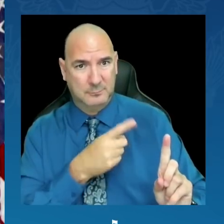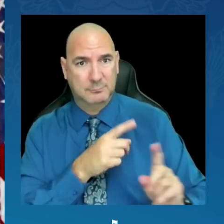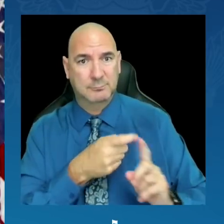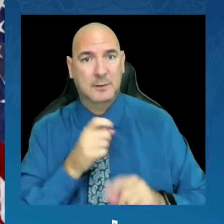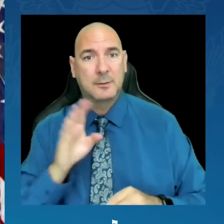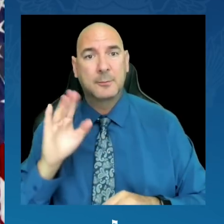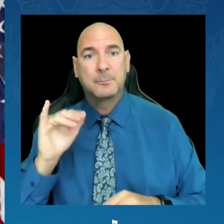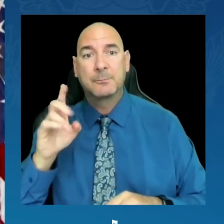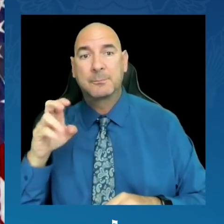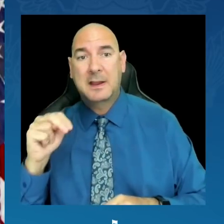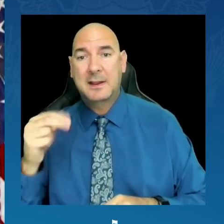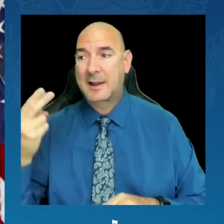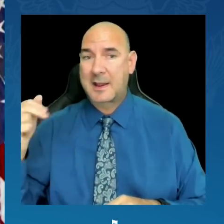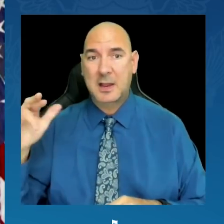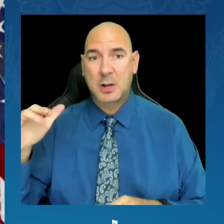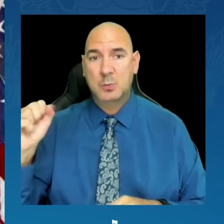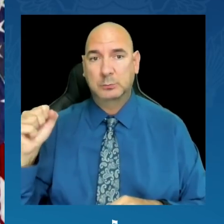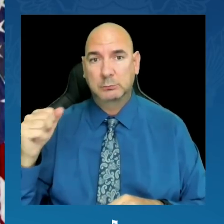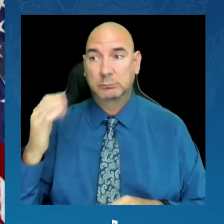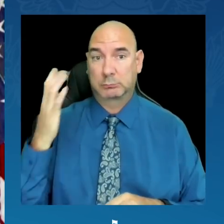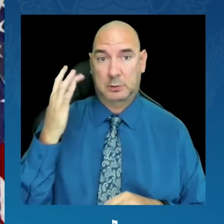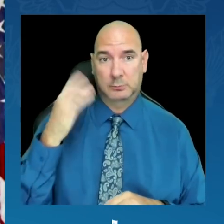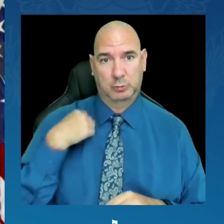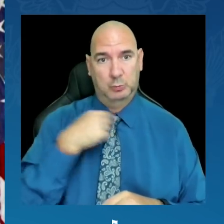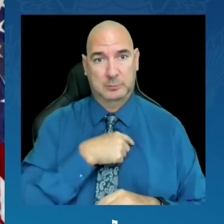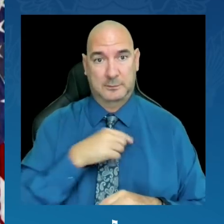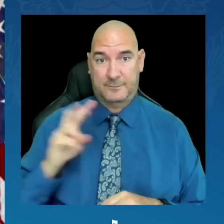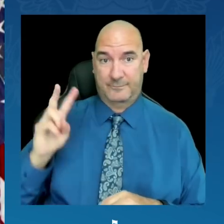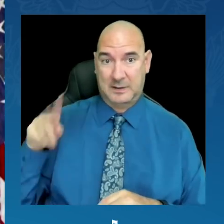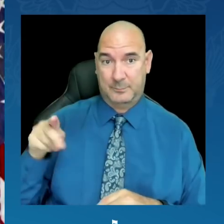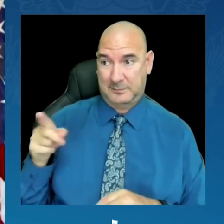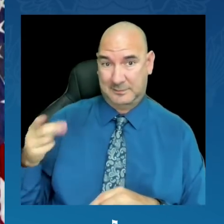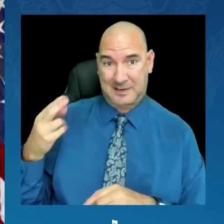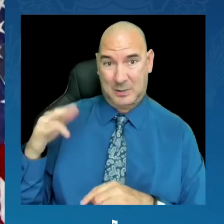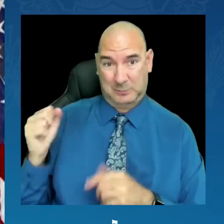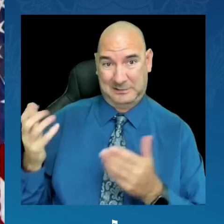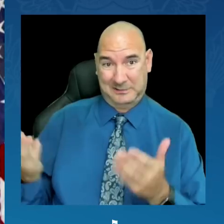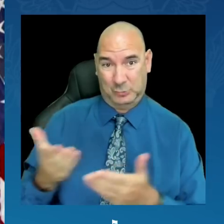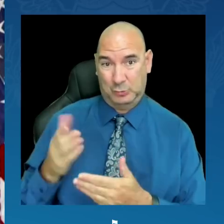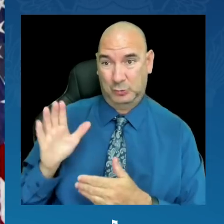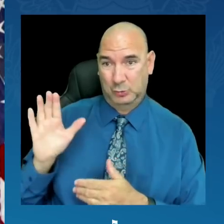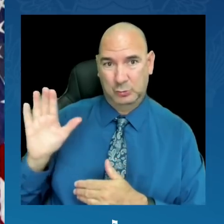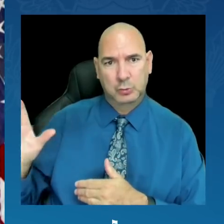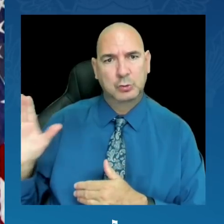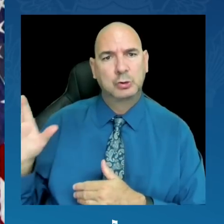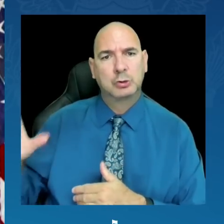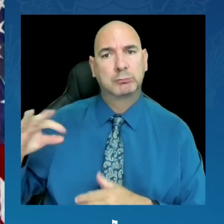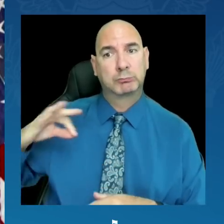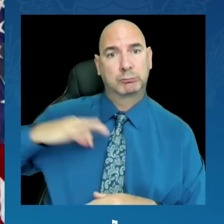and we have Vice President Harris to take credit for that. Representation matters.